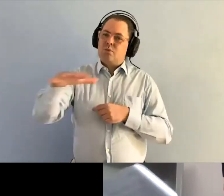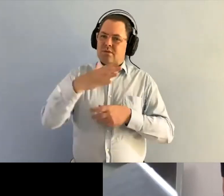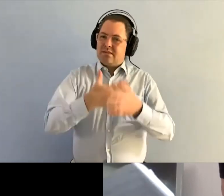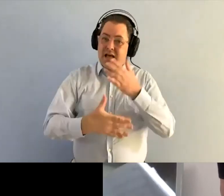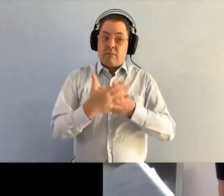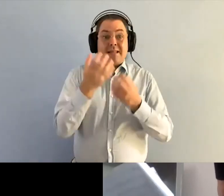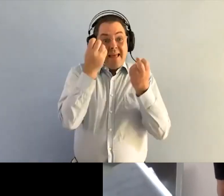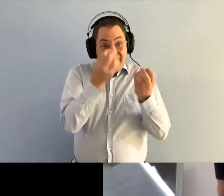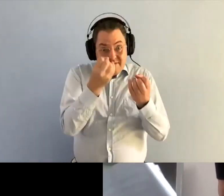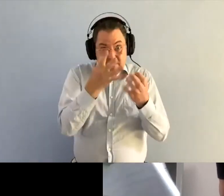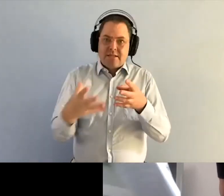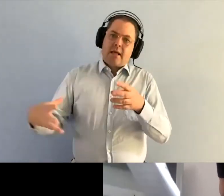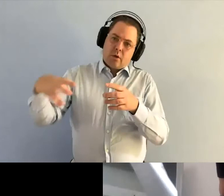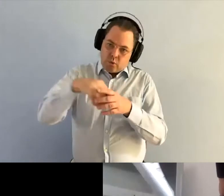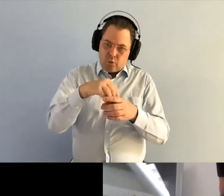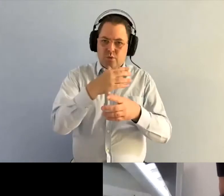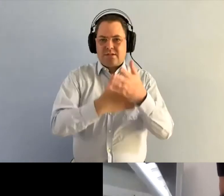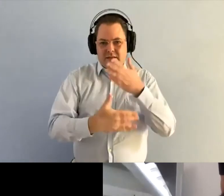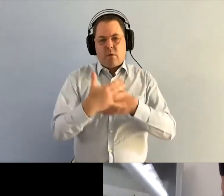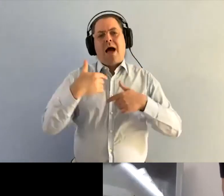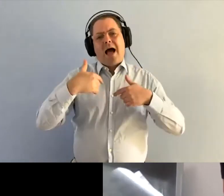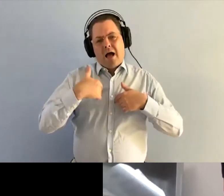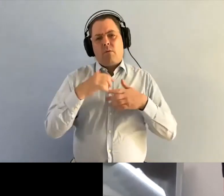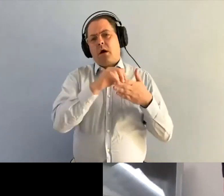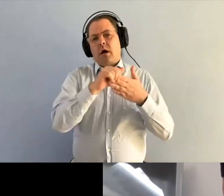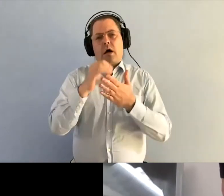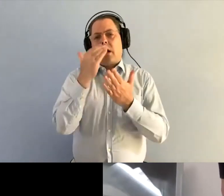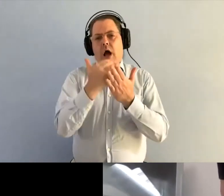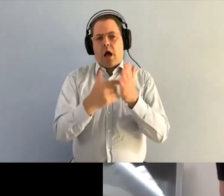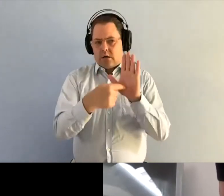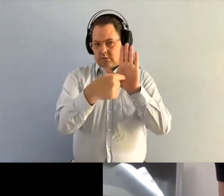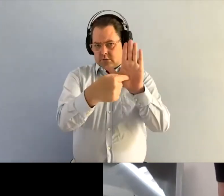to ensure the accessibility in terms of service delivery and information